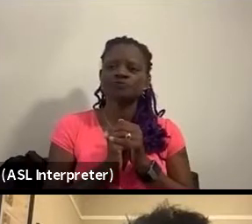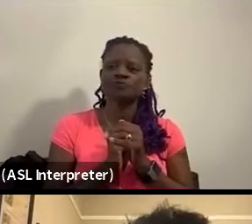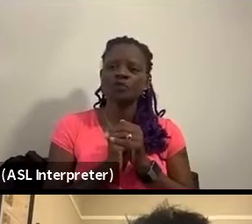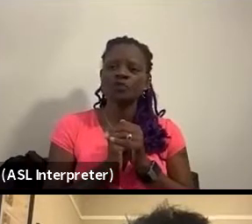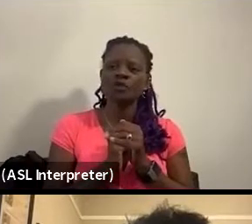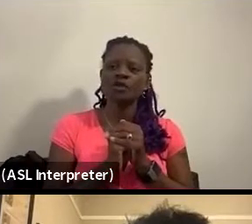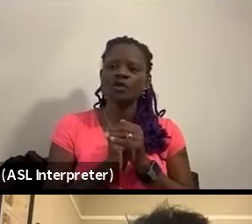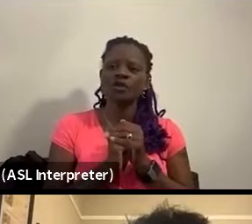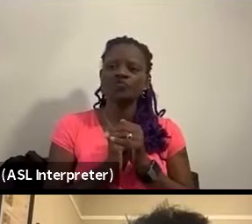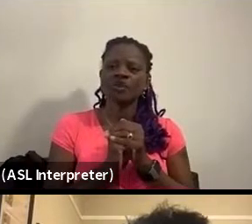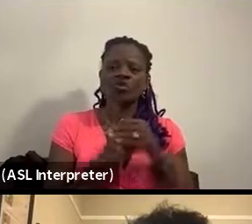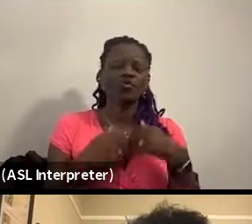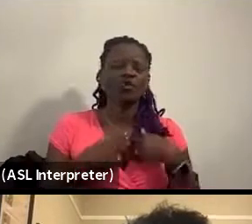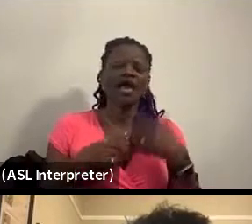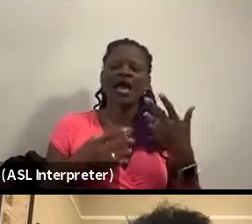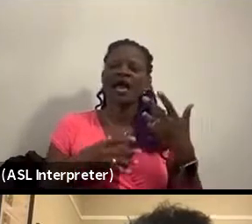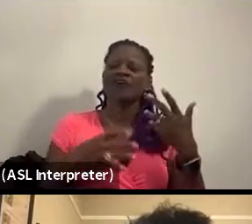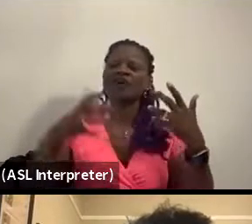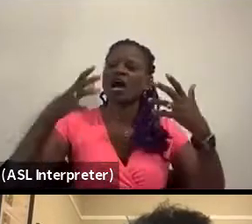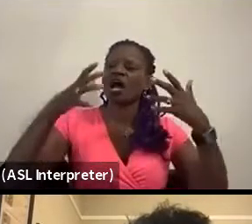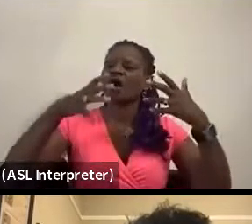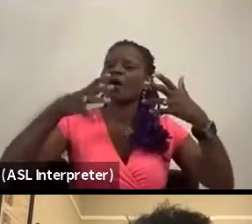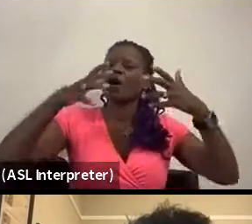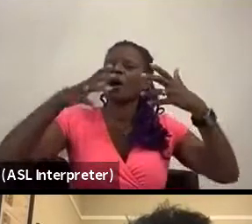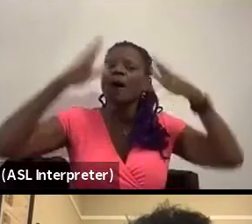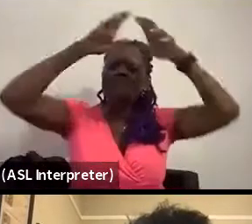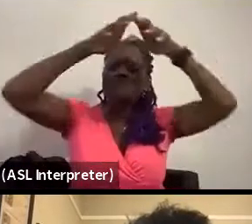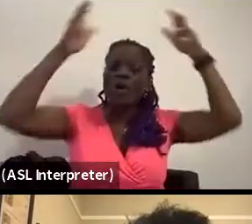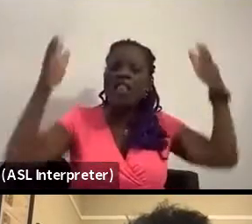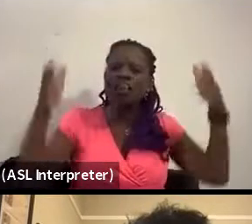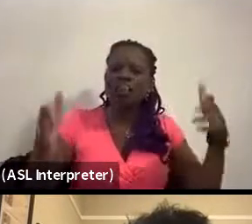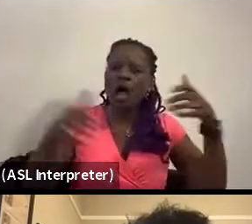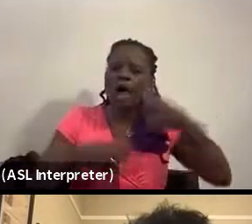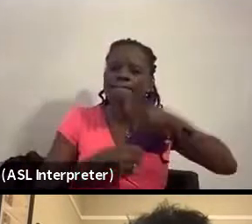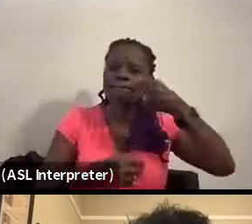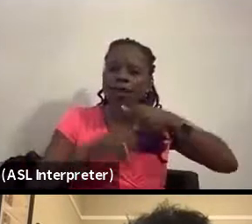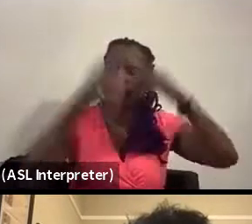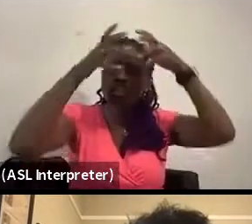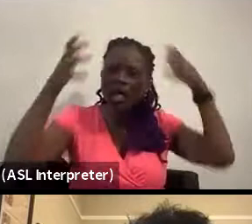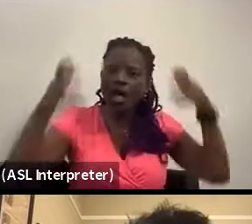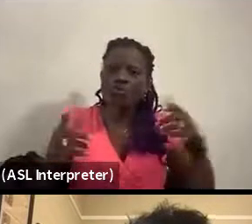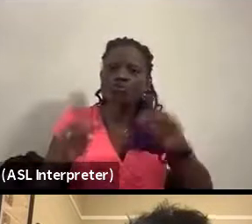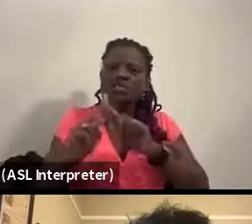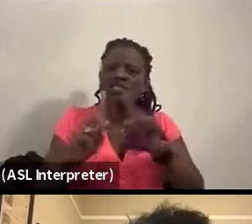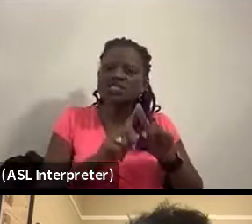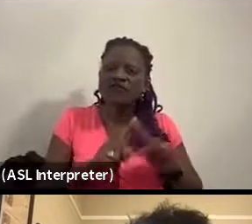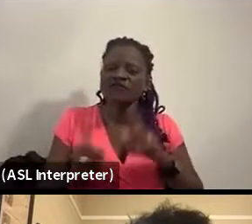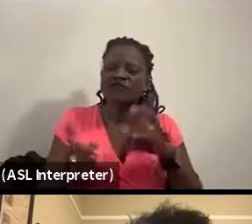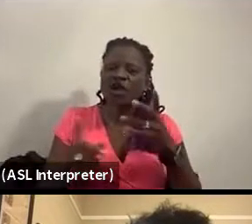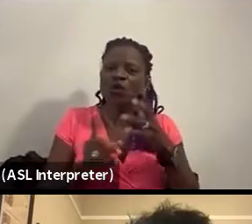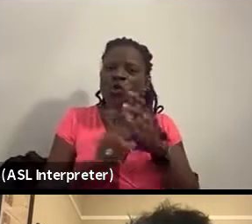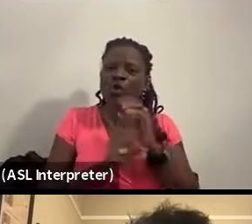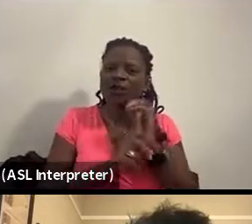multiple organizations, continues to work with other community based organizations to continue that work because we know there going to be problems.